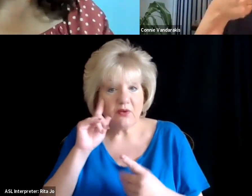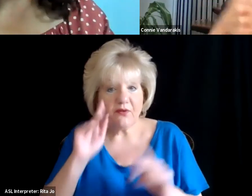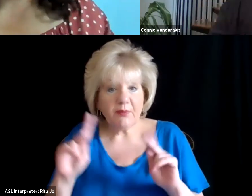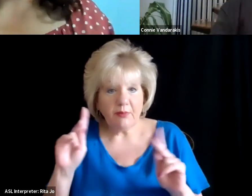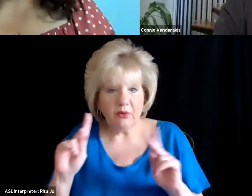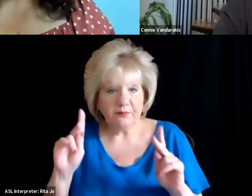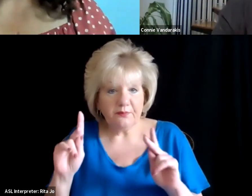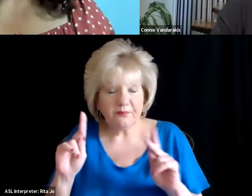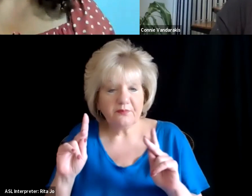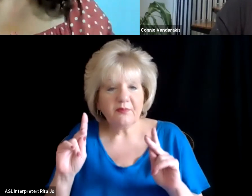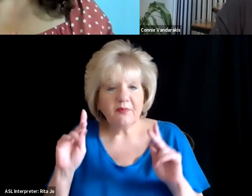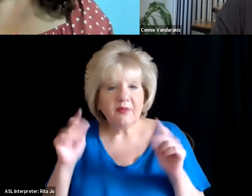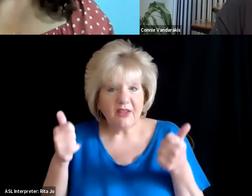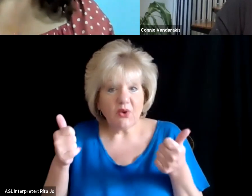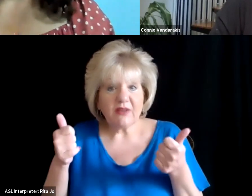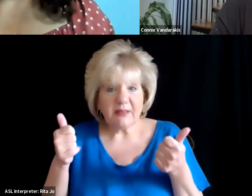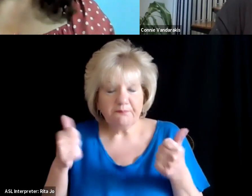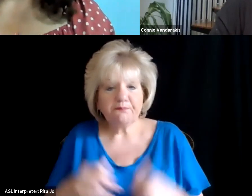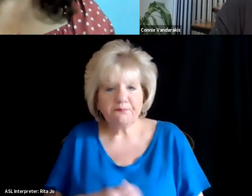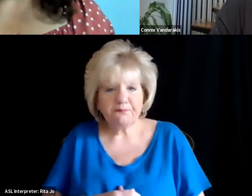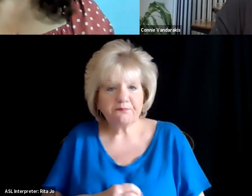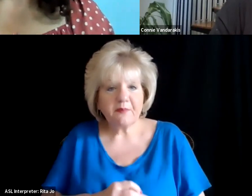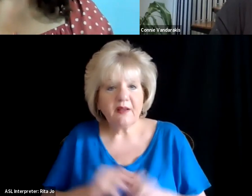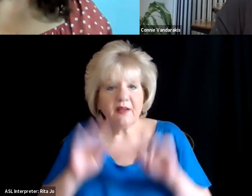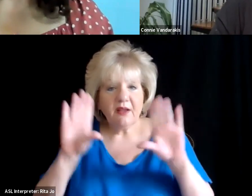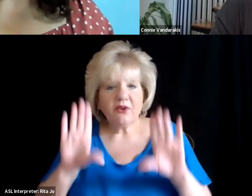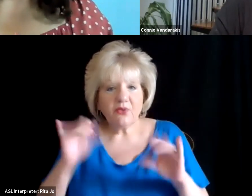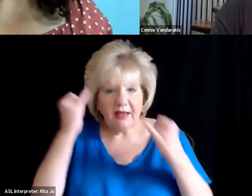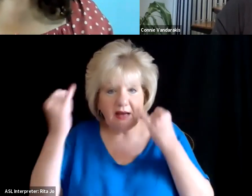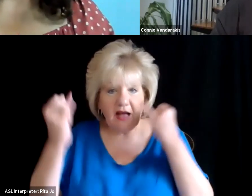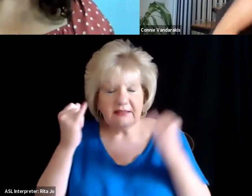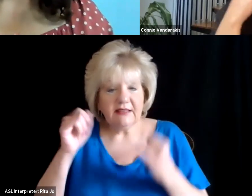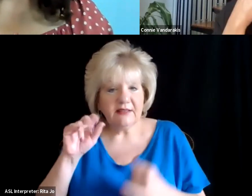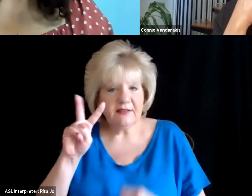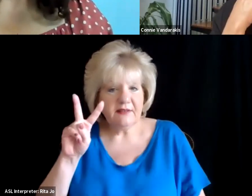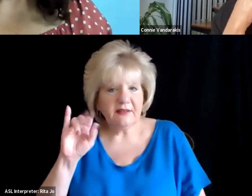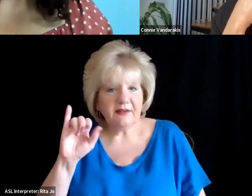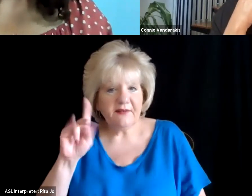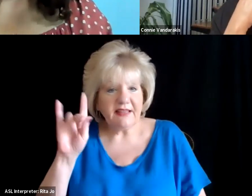Connie Vandarakis: That's That's a great idea. Vicki, thank you